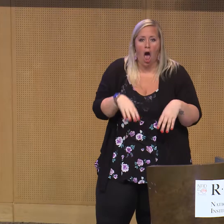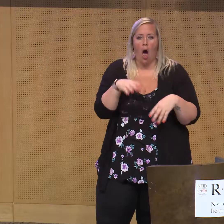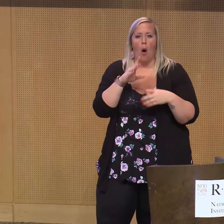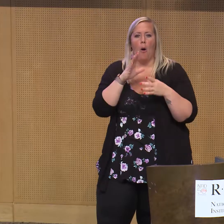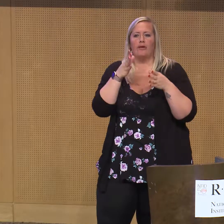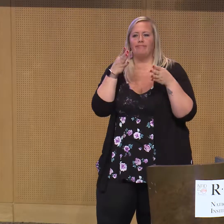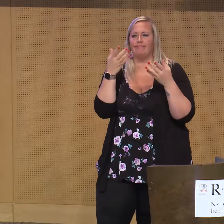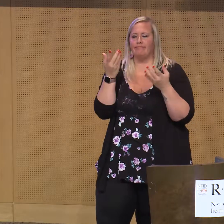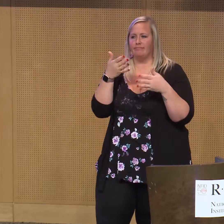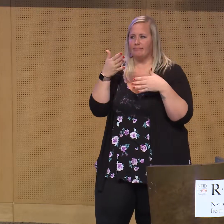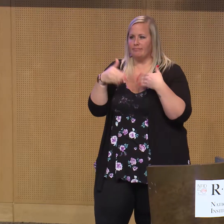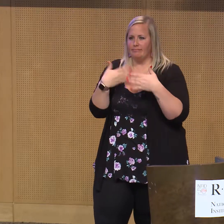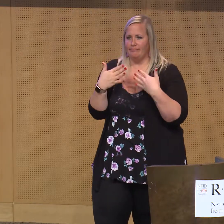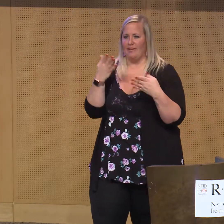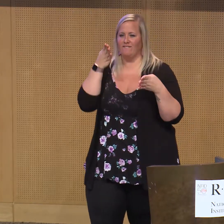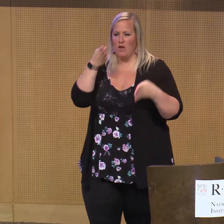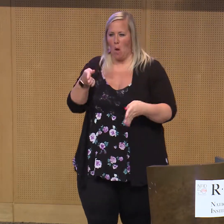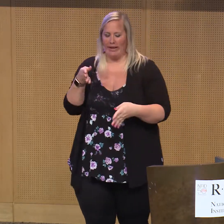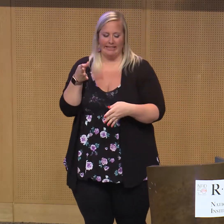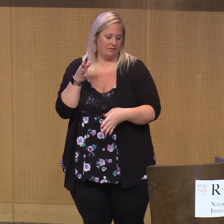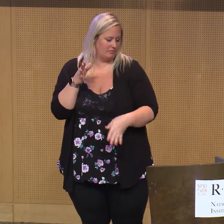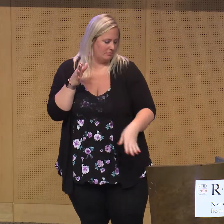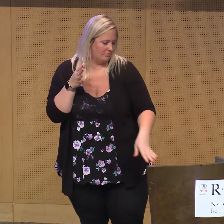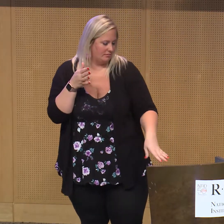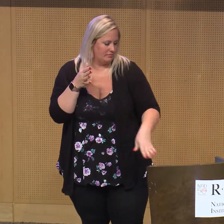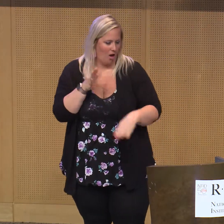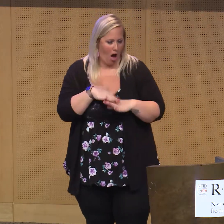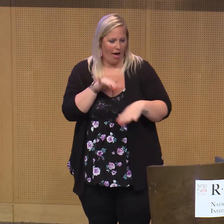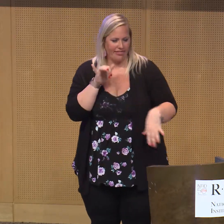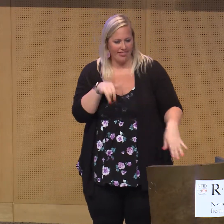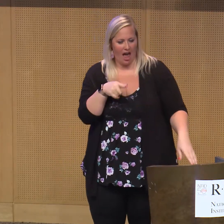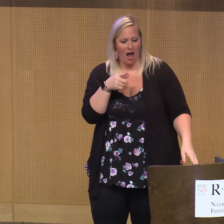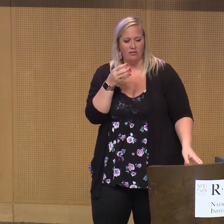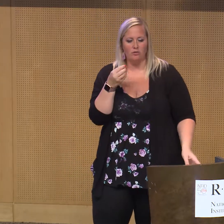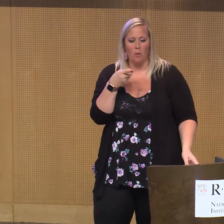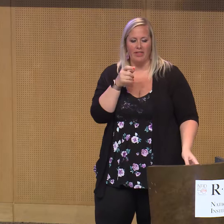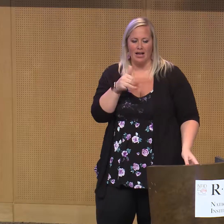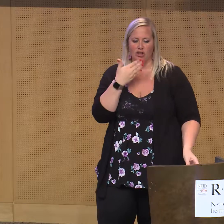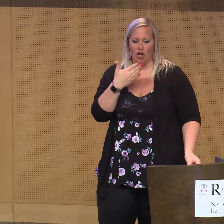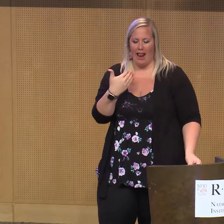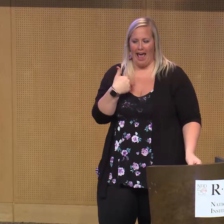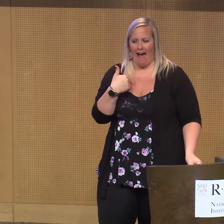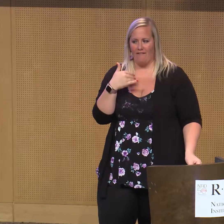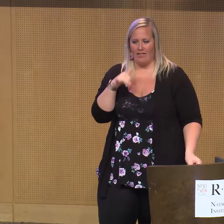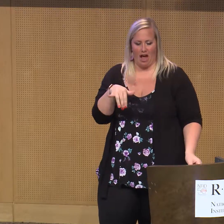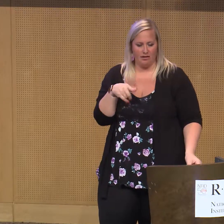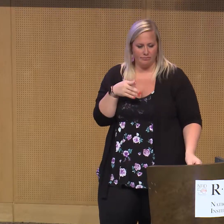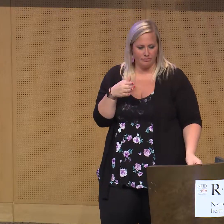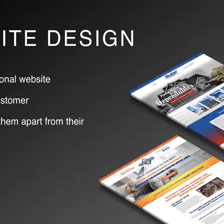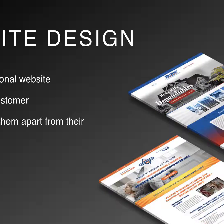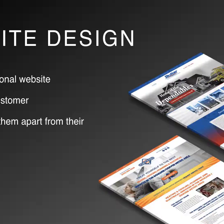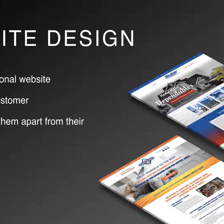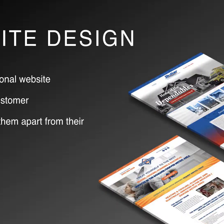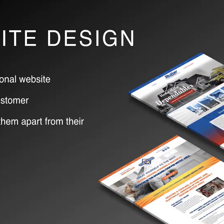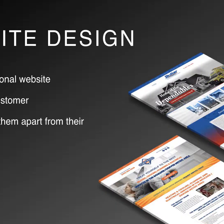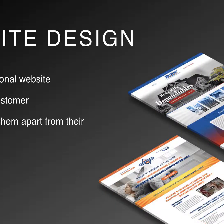or change a code or a coupon. So it helps our clients focus their efforts. It's good to have that.